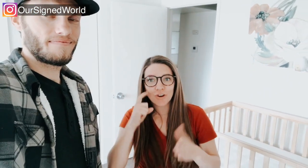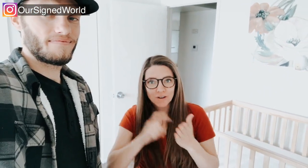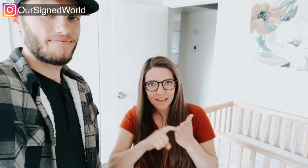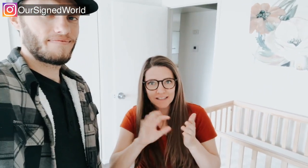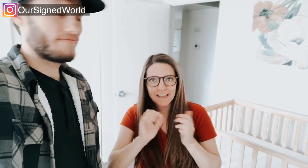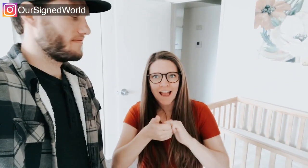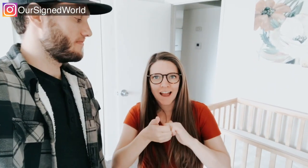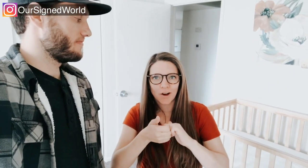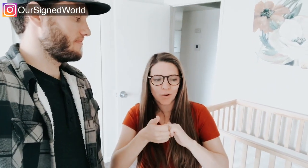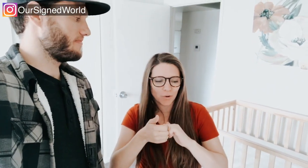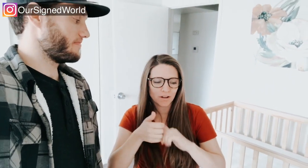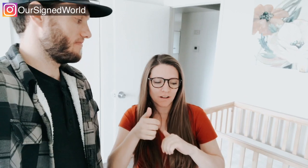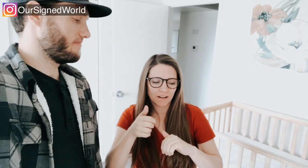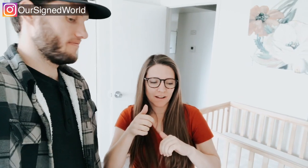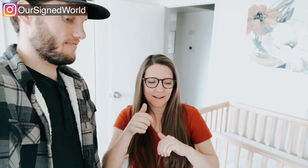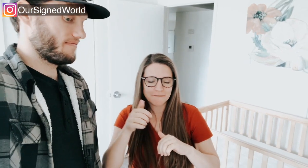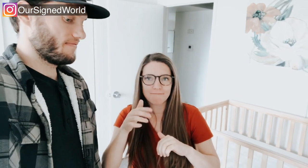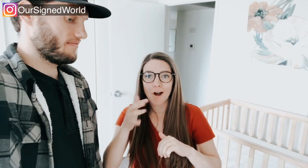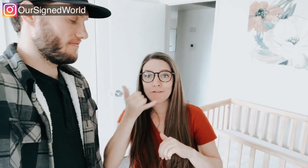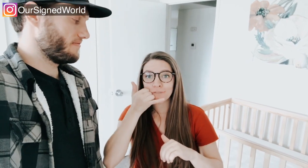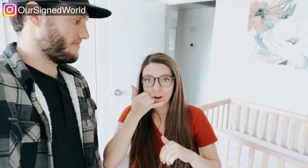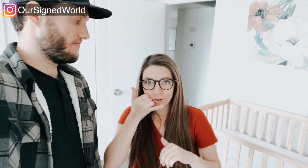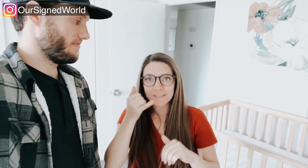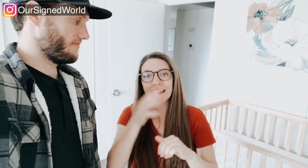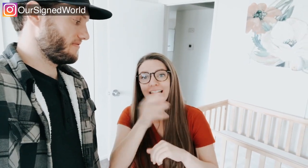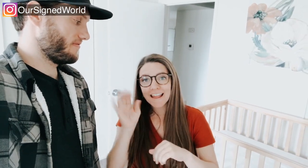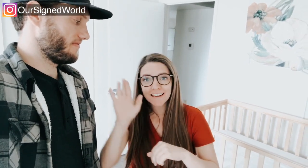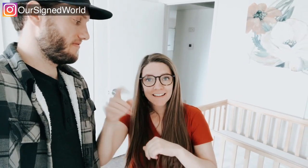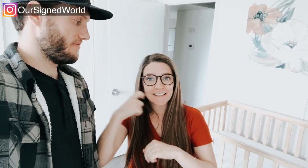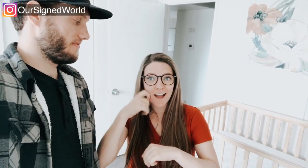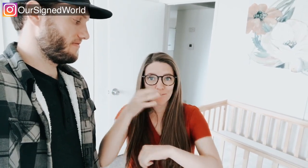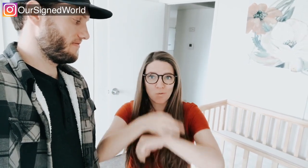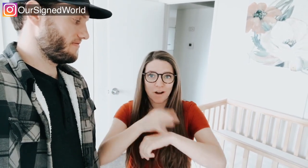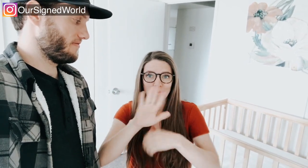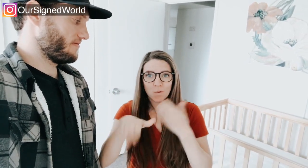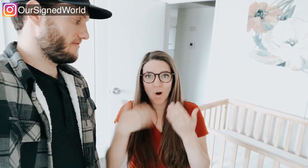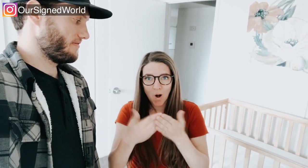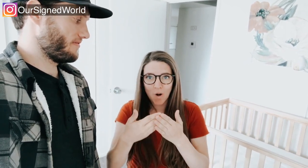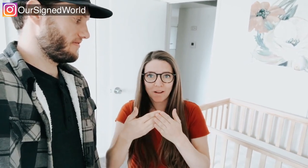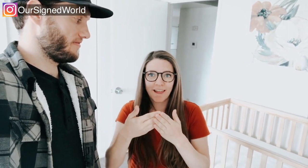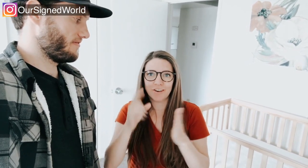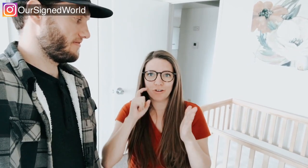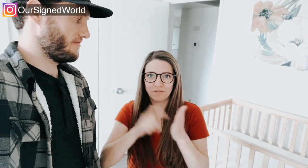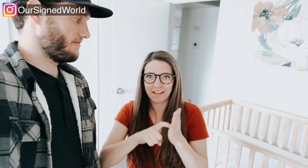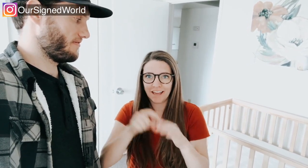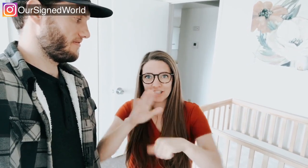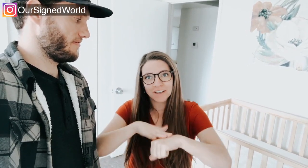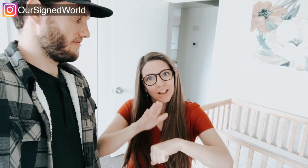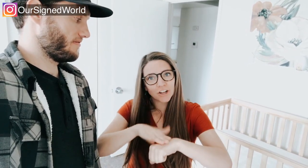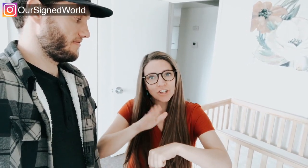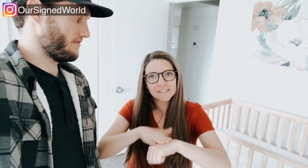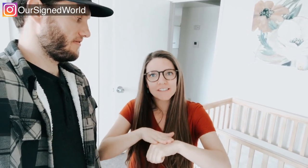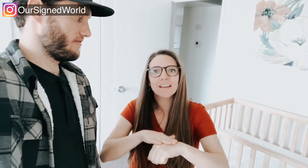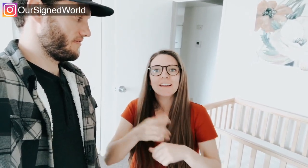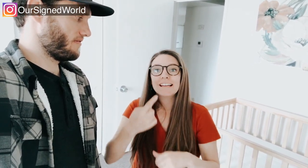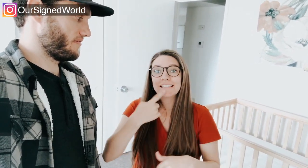Then you'll notice how our phone and his apple watch will all get notification alerts saying